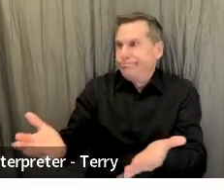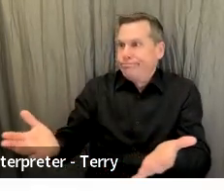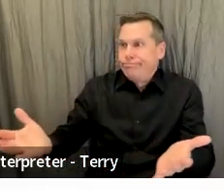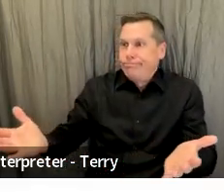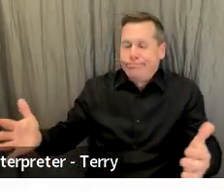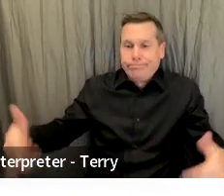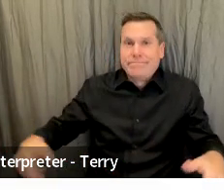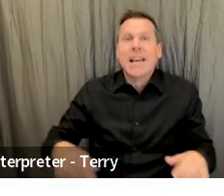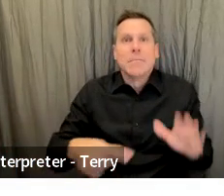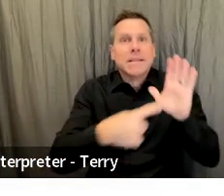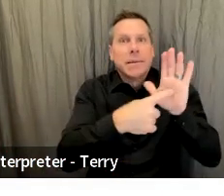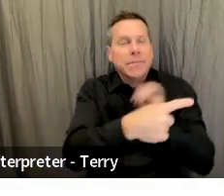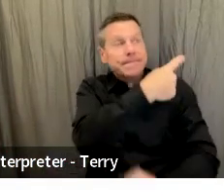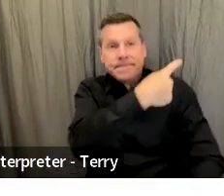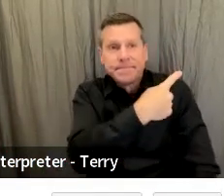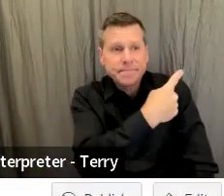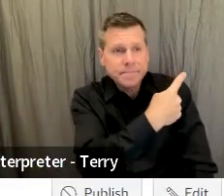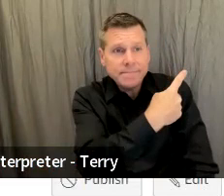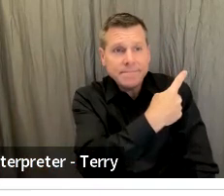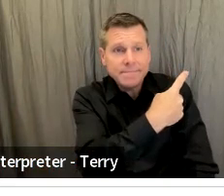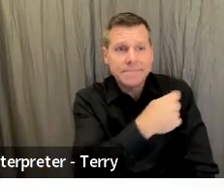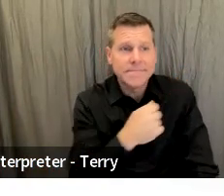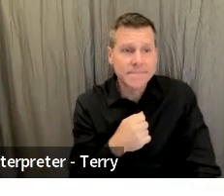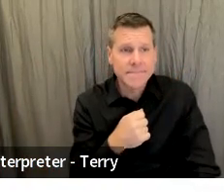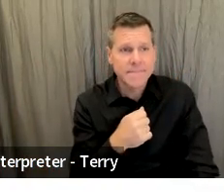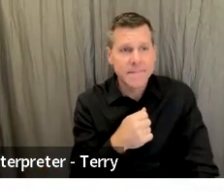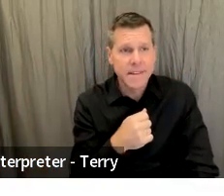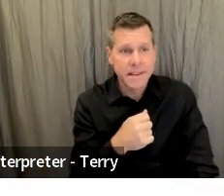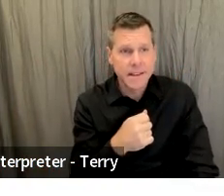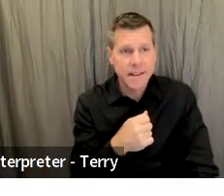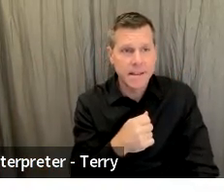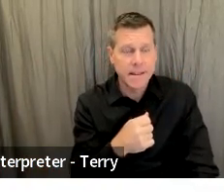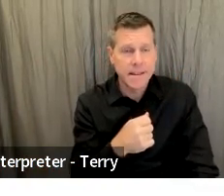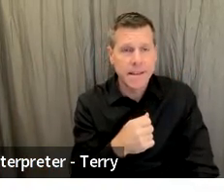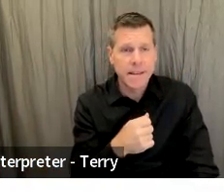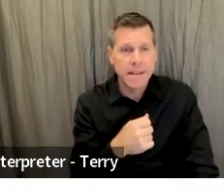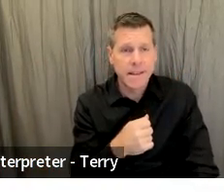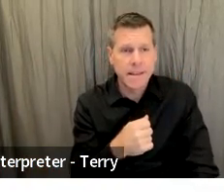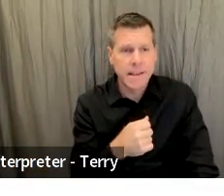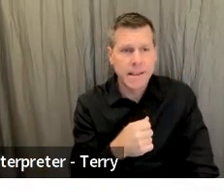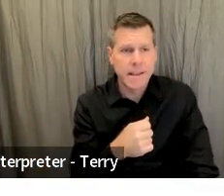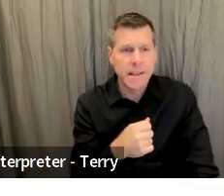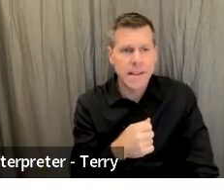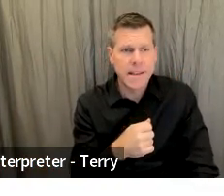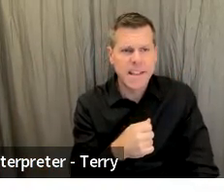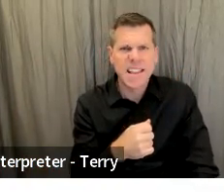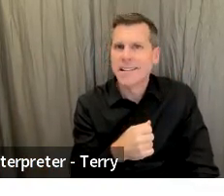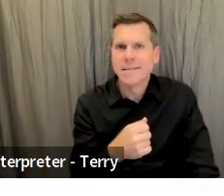So this is a page that one of us had in our course.